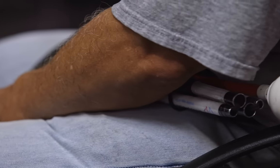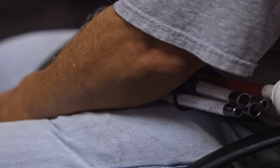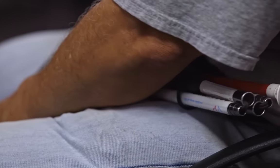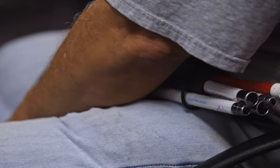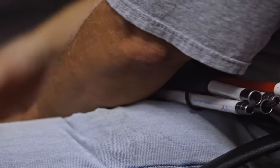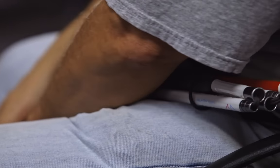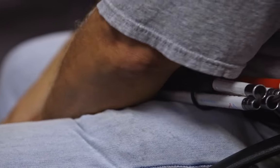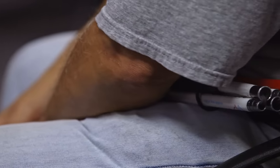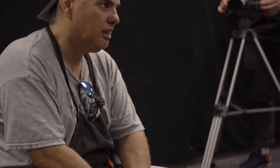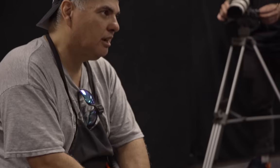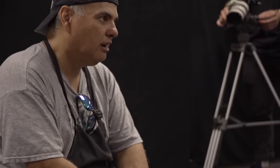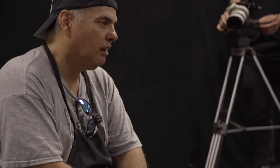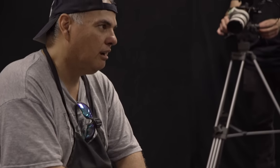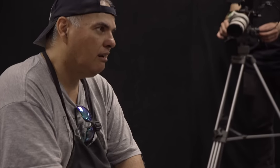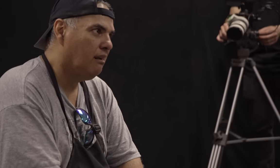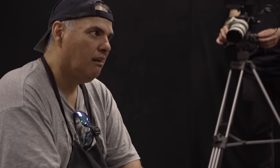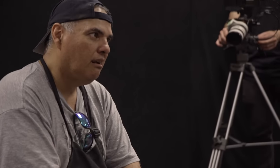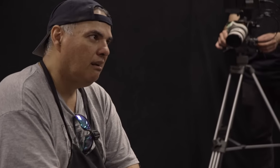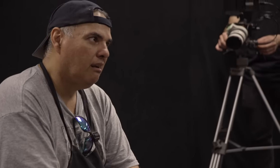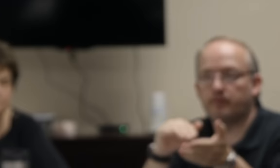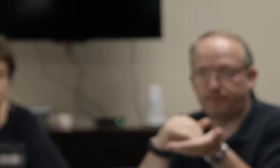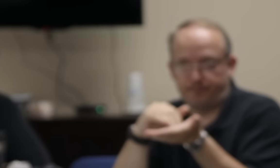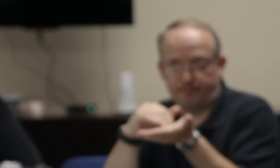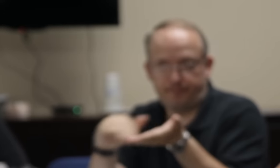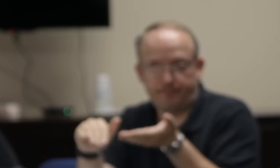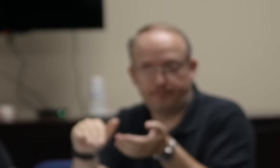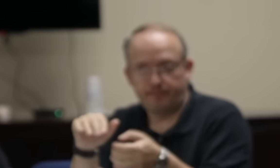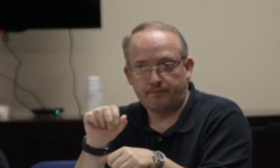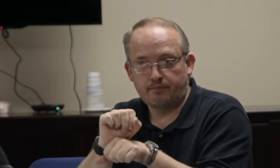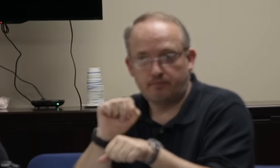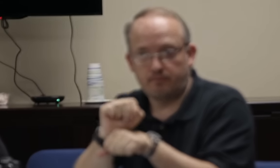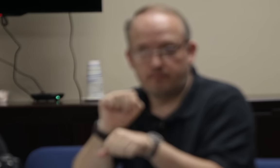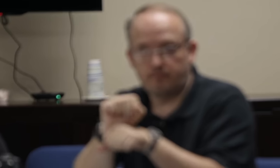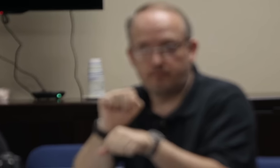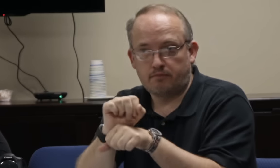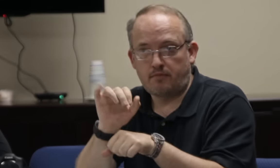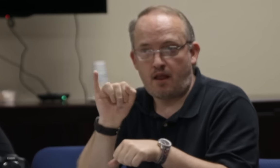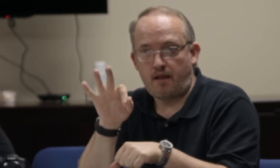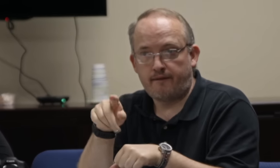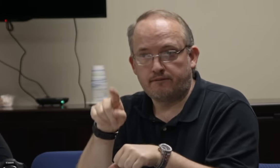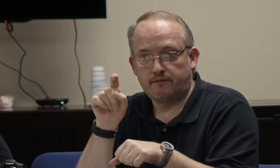I work ten to six, Monday to Friday. Don't worry about that. We would excuse you from work.